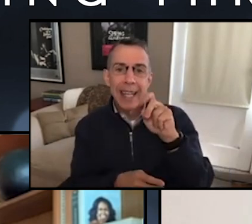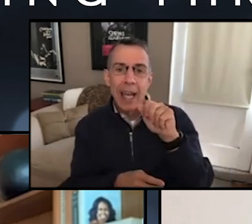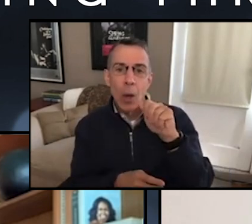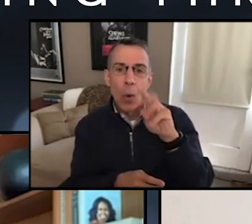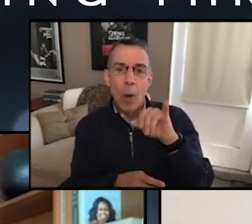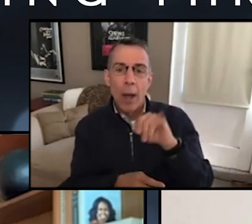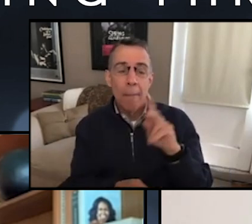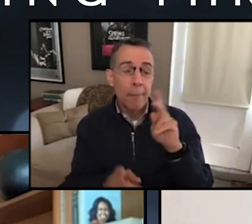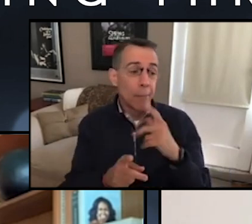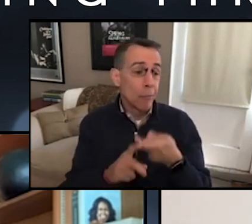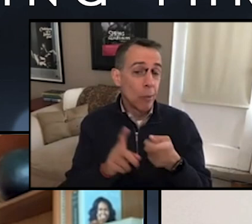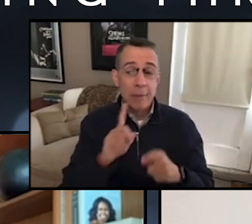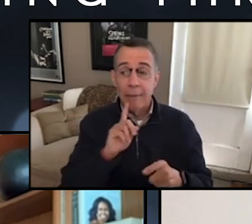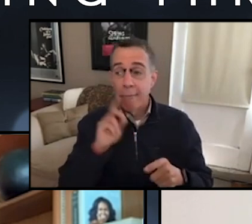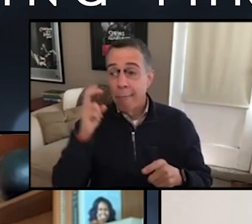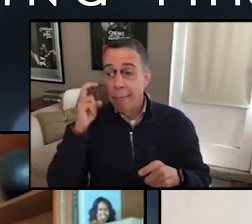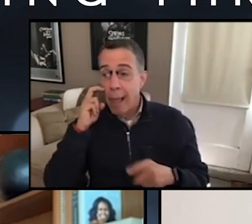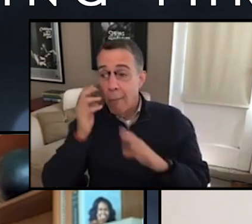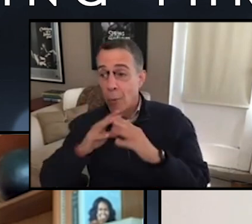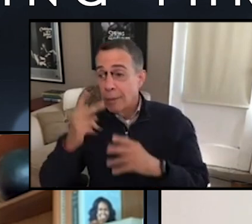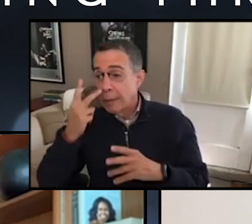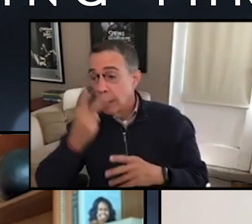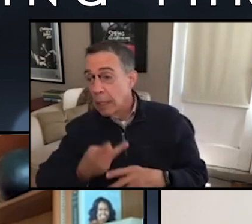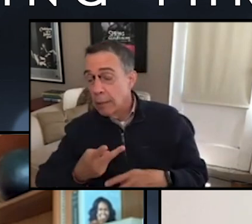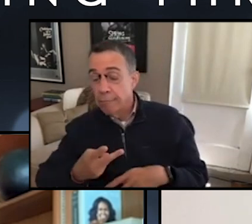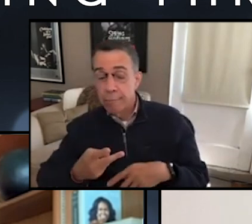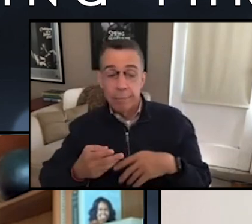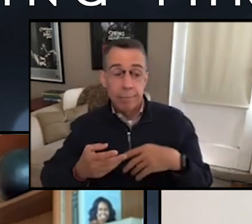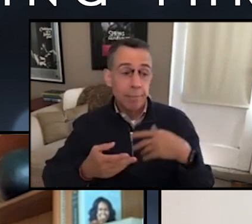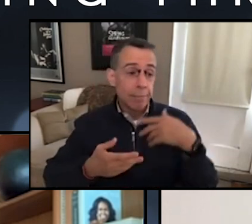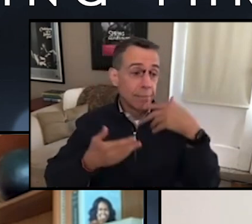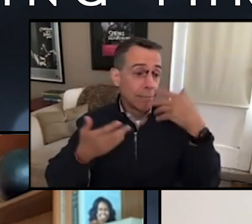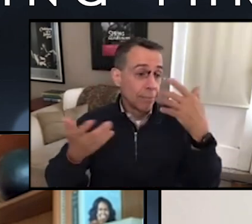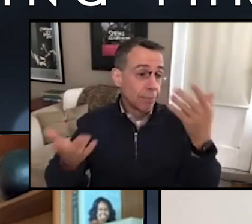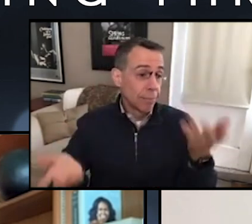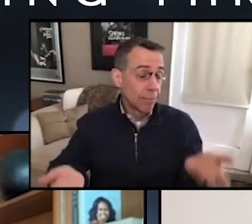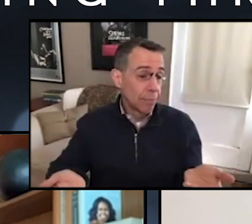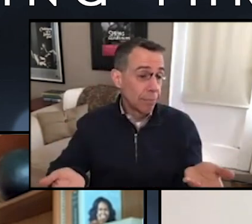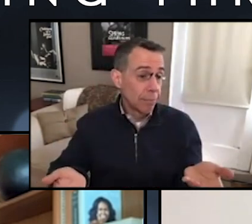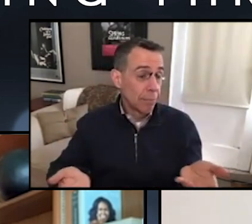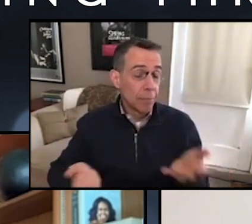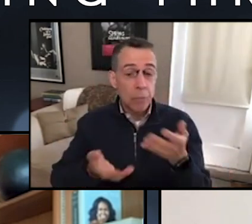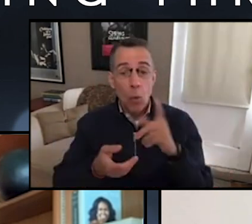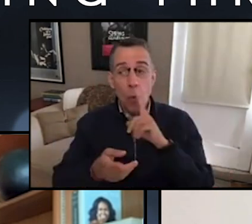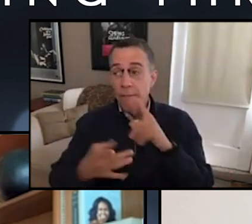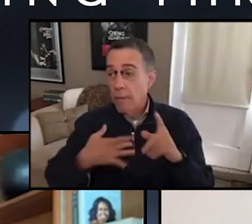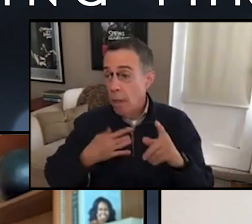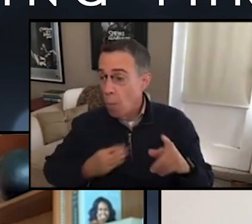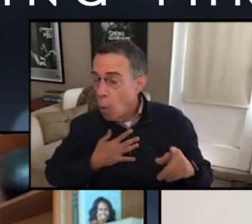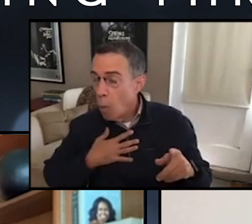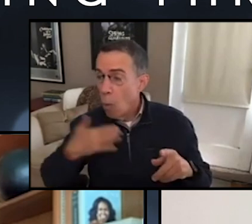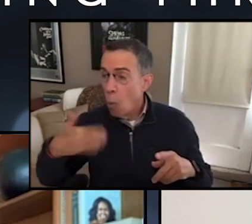the DeafBlind community have seen this and are, moved by it and are so happy to